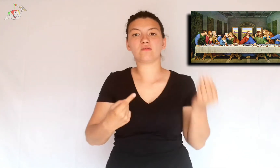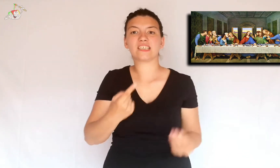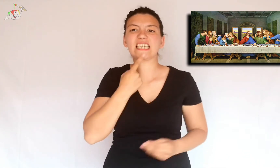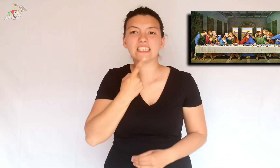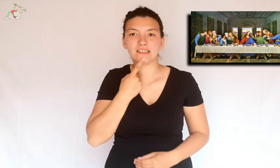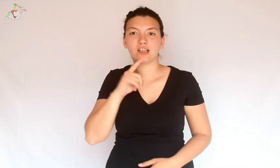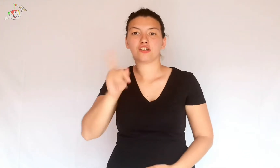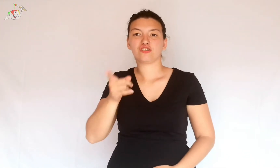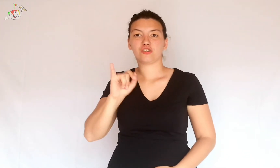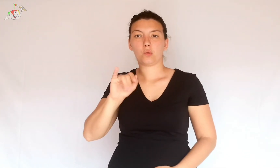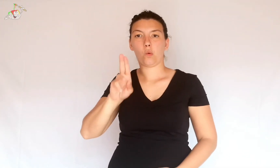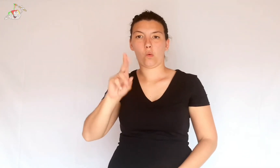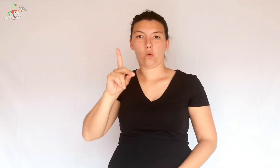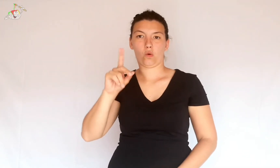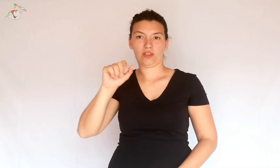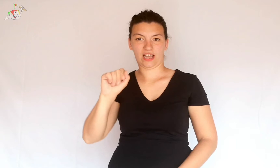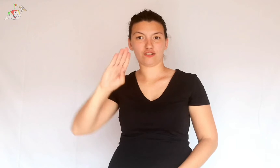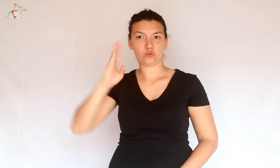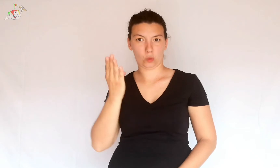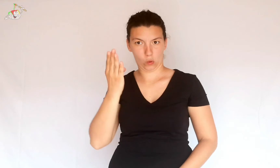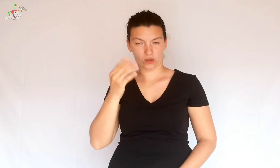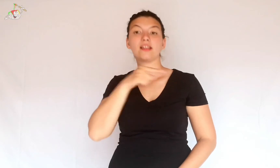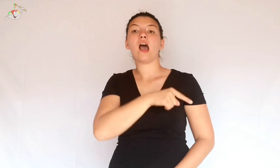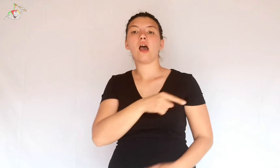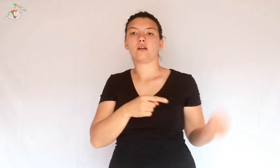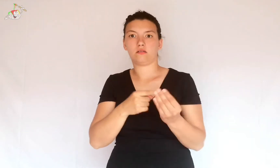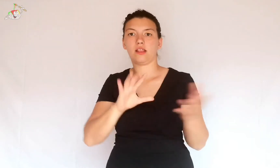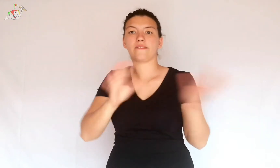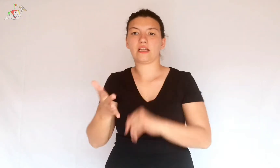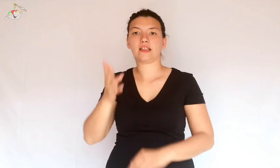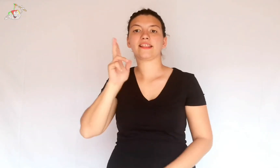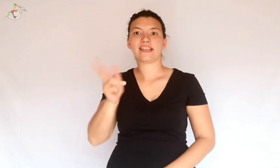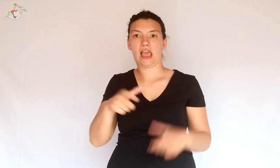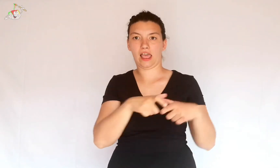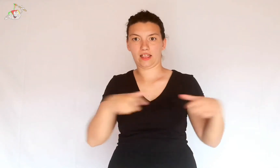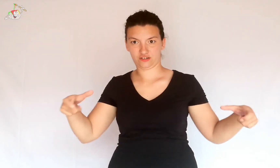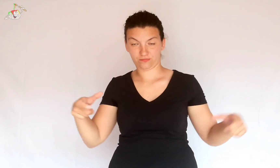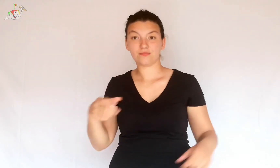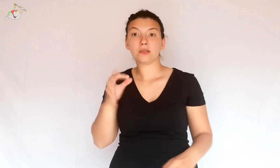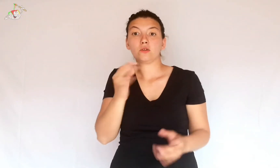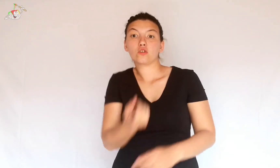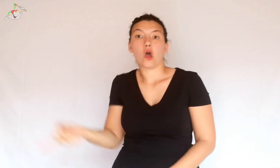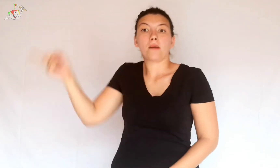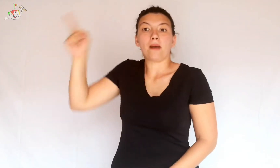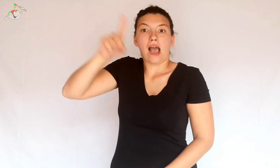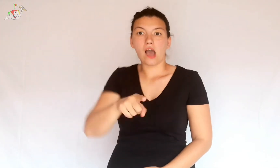Judas the traitor, thus 13 people become present and the next day